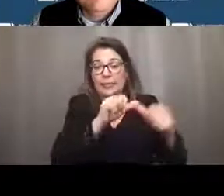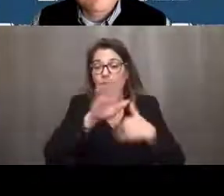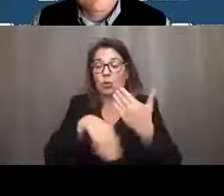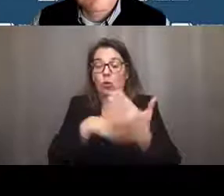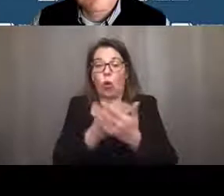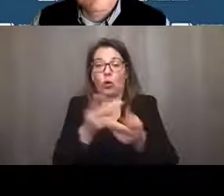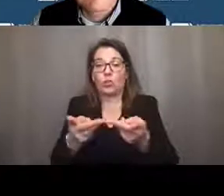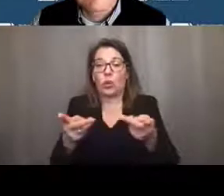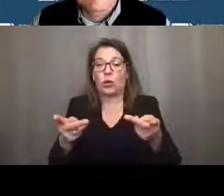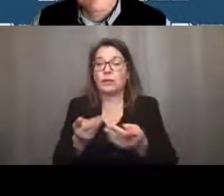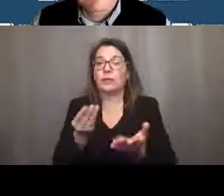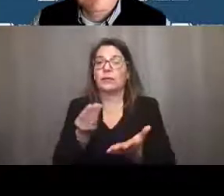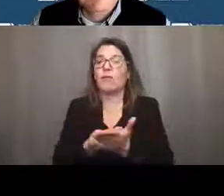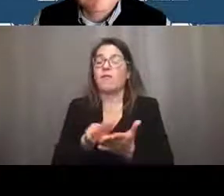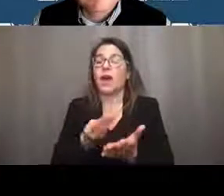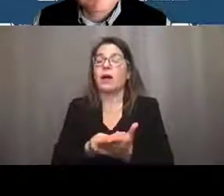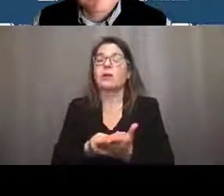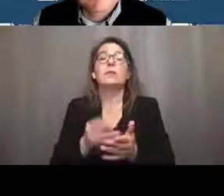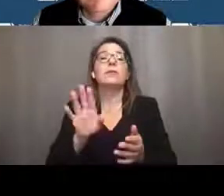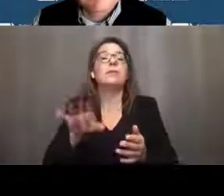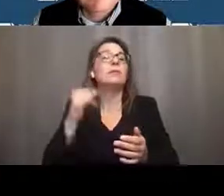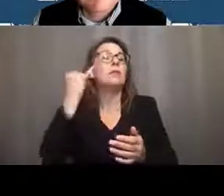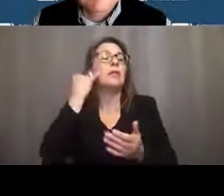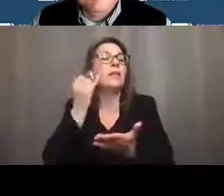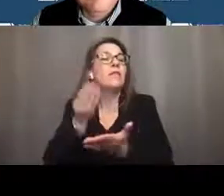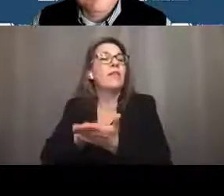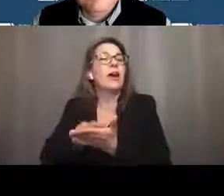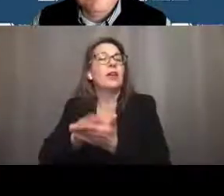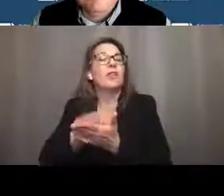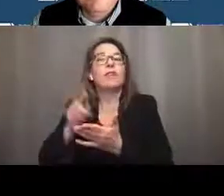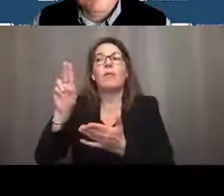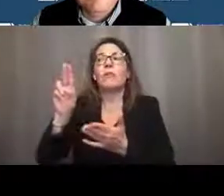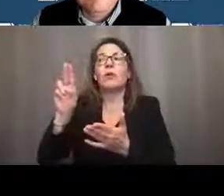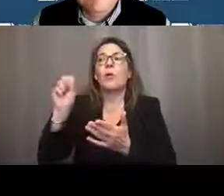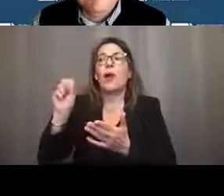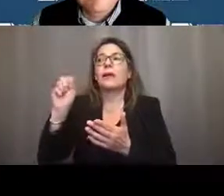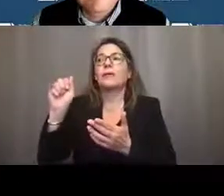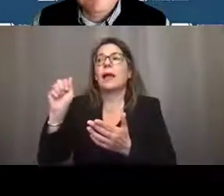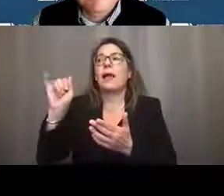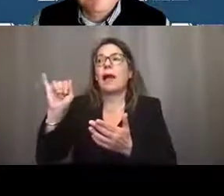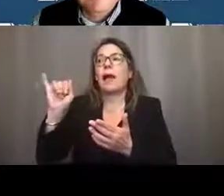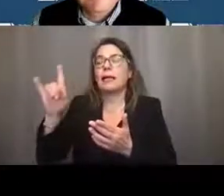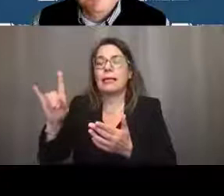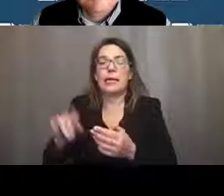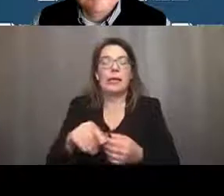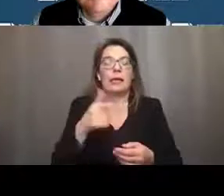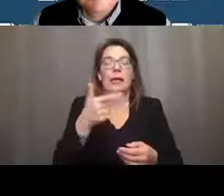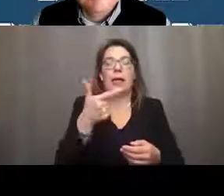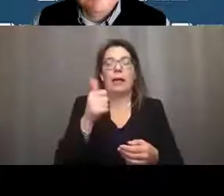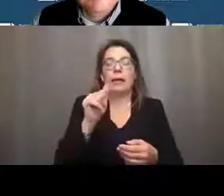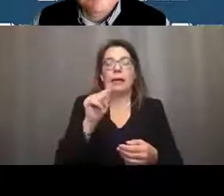So for example, if you've got funding from USAID and the Gates Foundation and NIH,